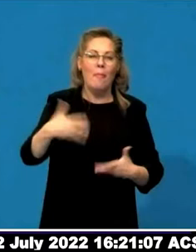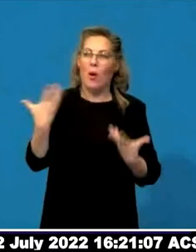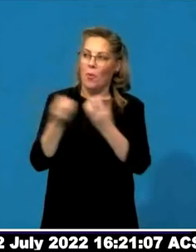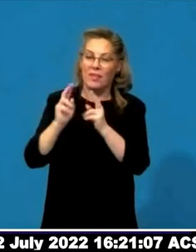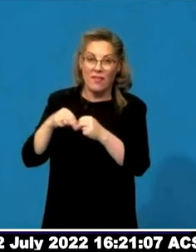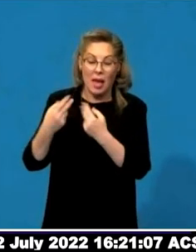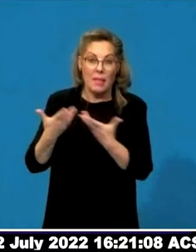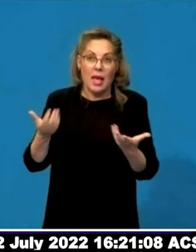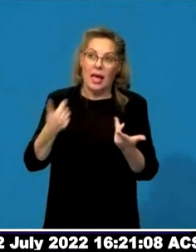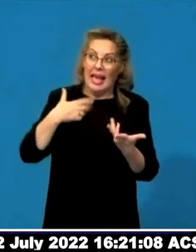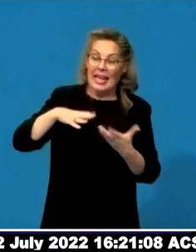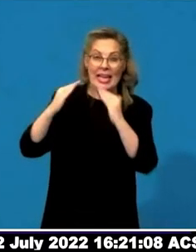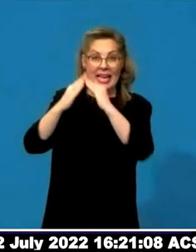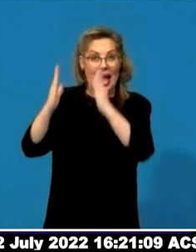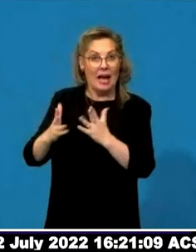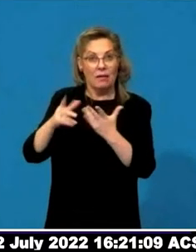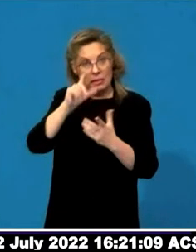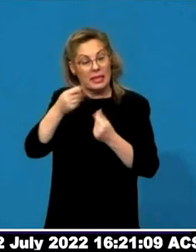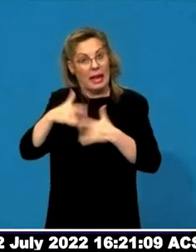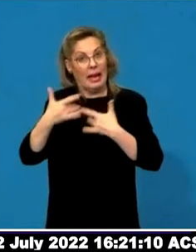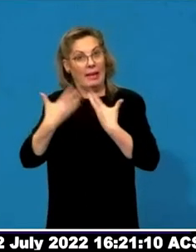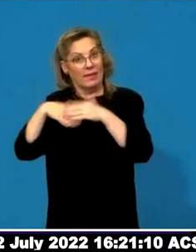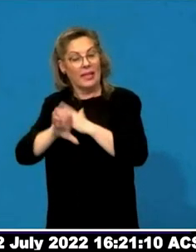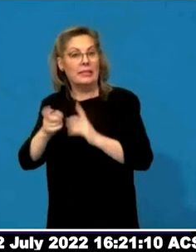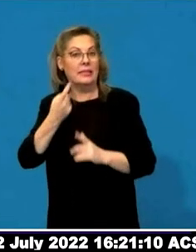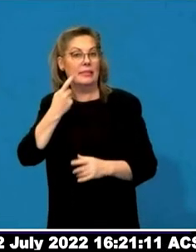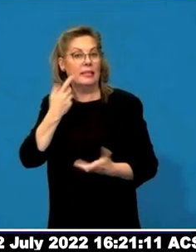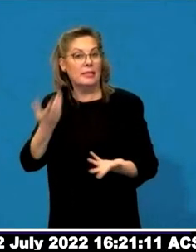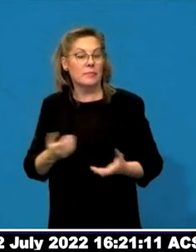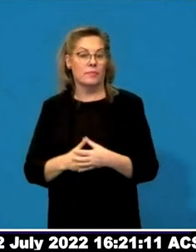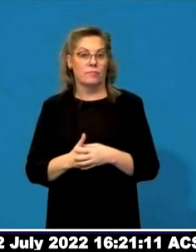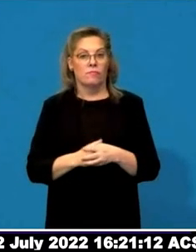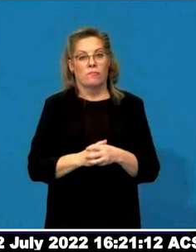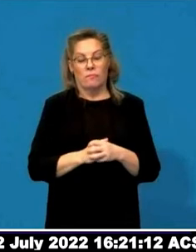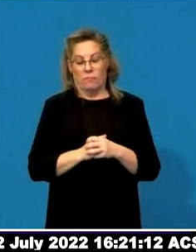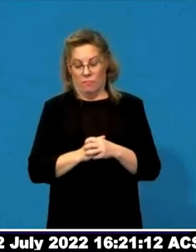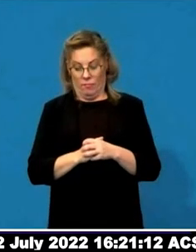Is it also important that they understand -